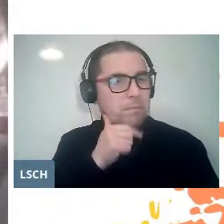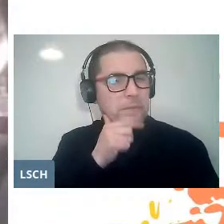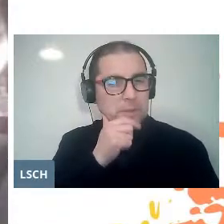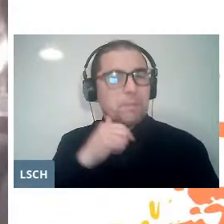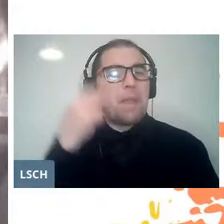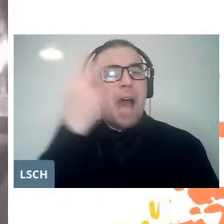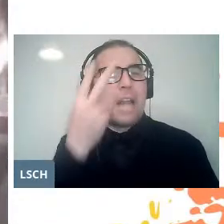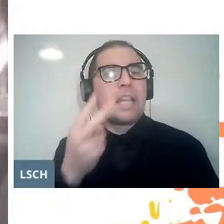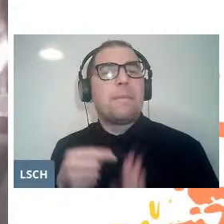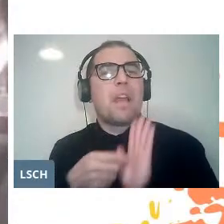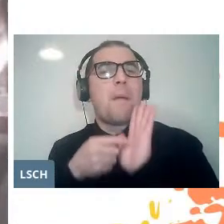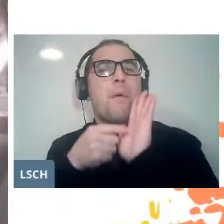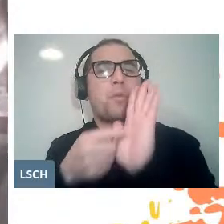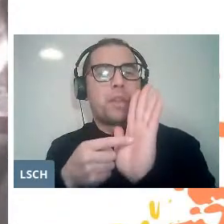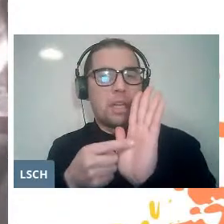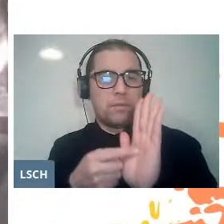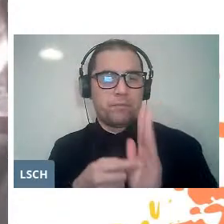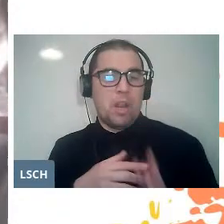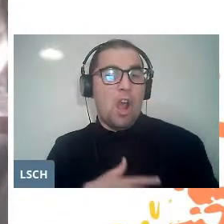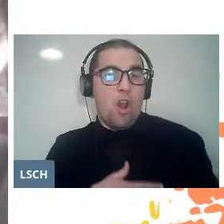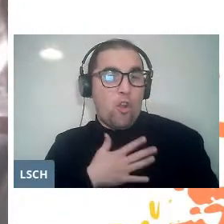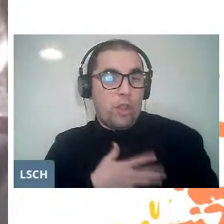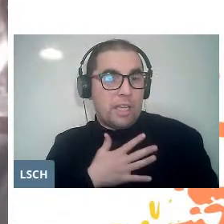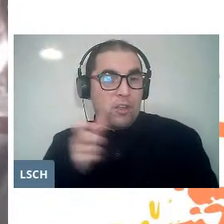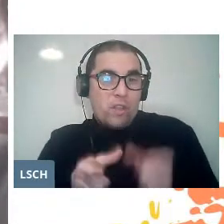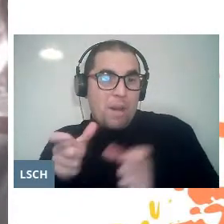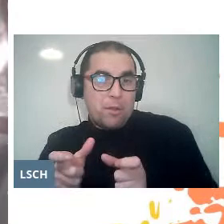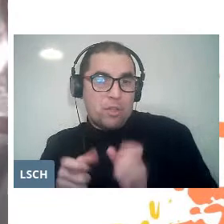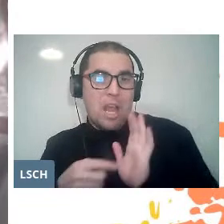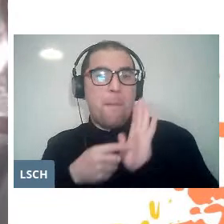to represent the aspirations of his instrumentalists.